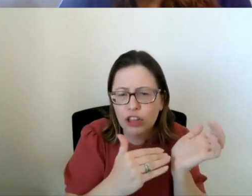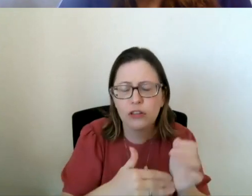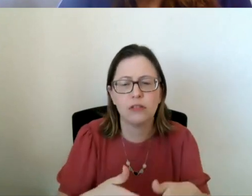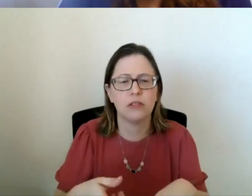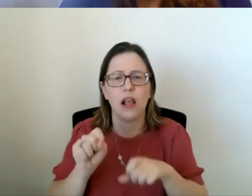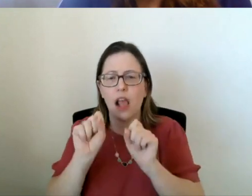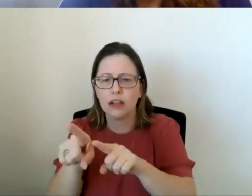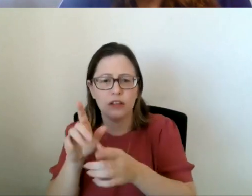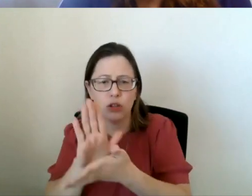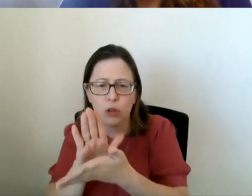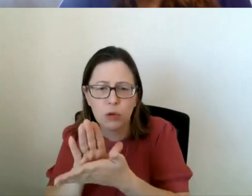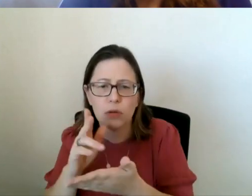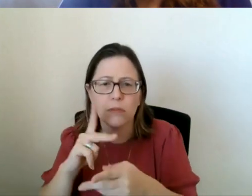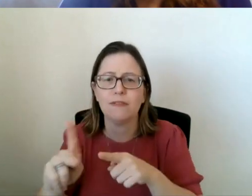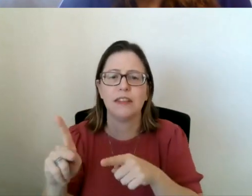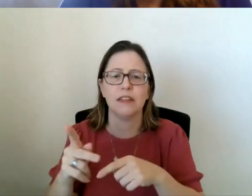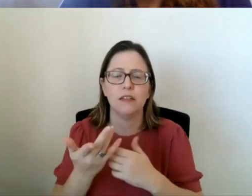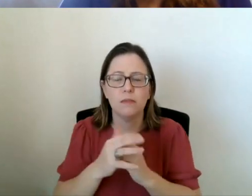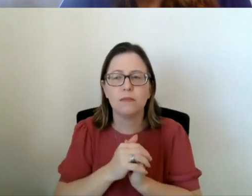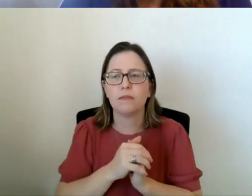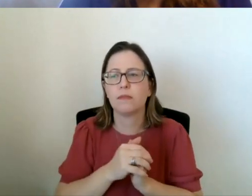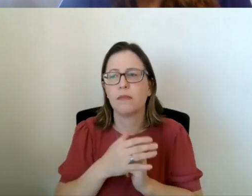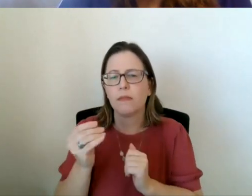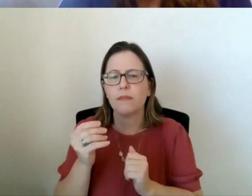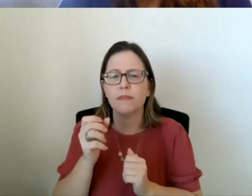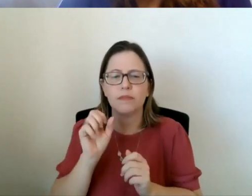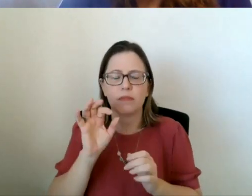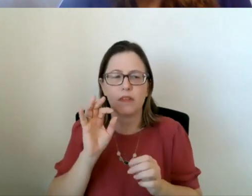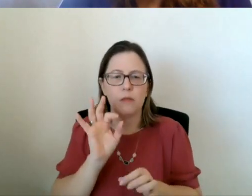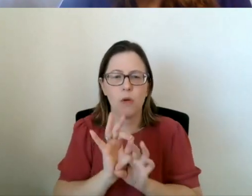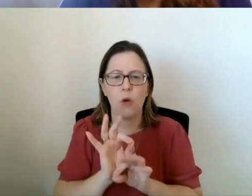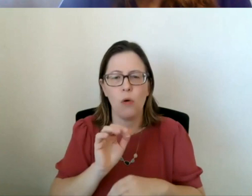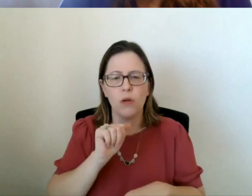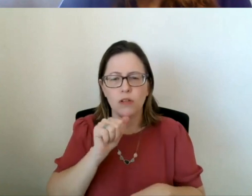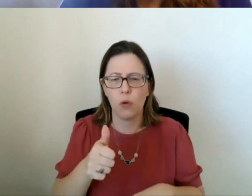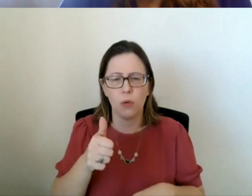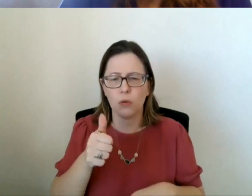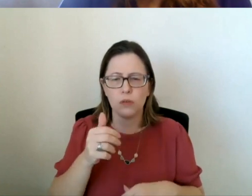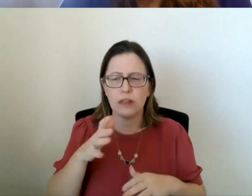maybe they'll need supports later. You could ask a physician. You could ask a school professional.